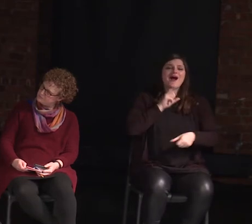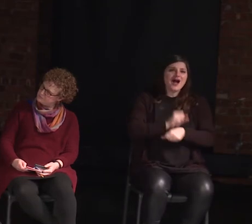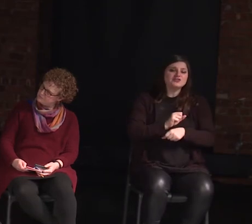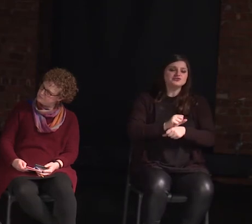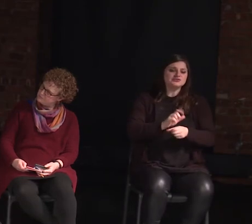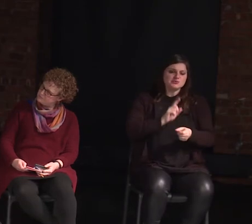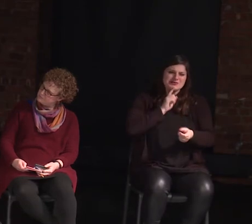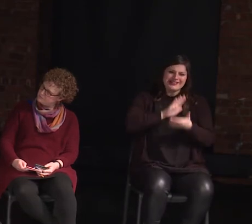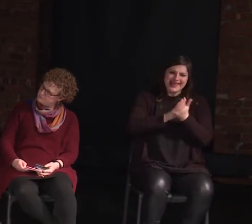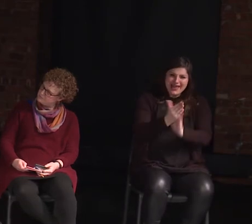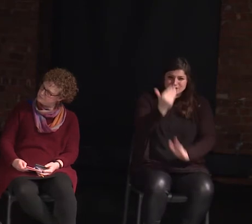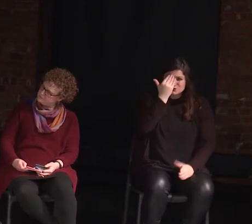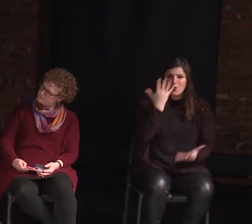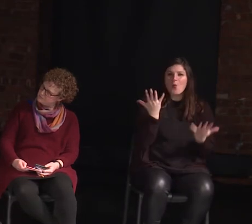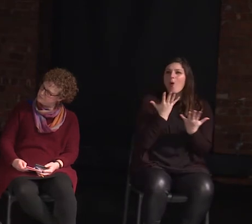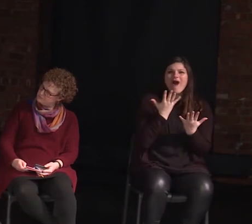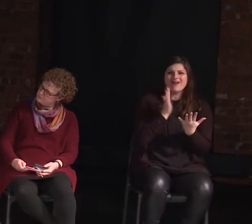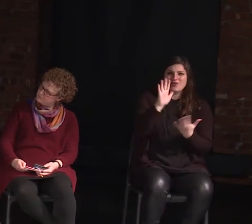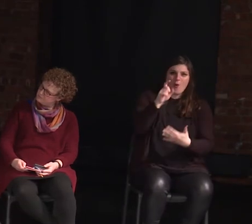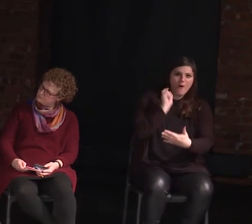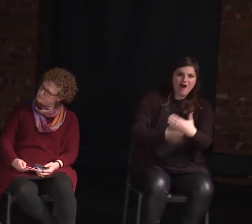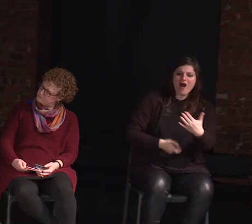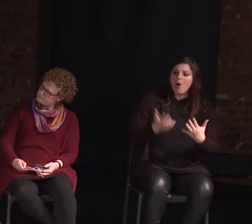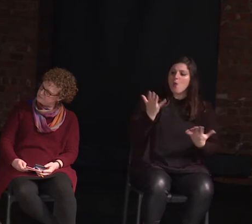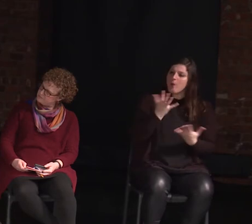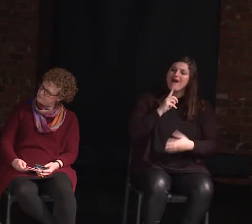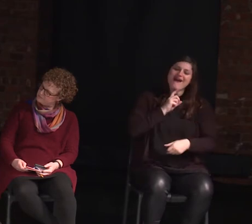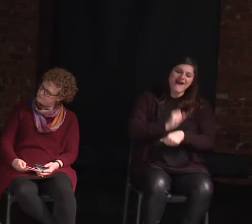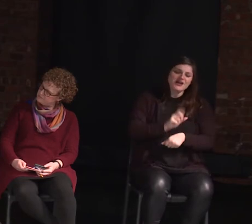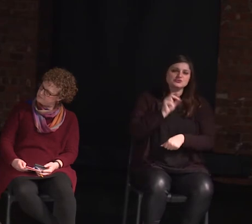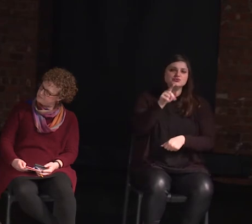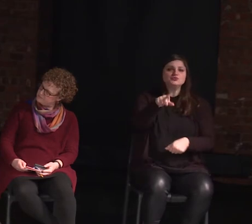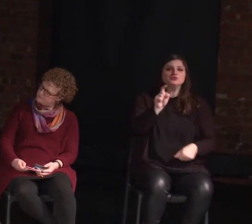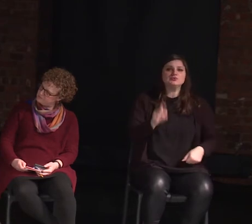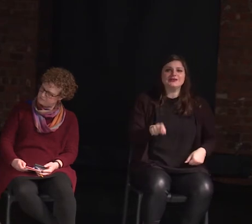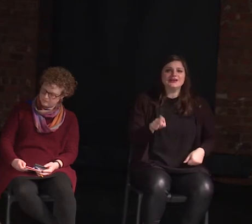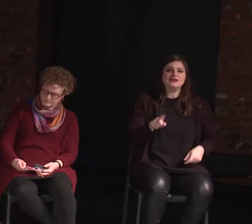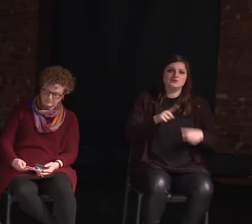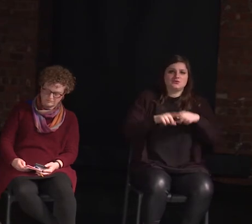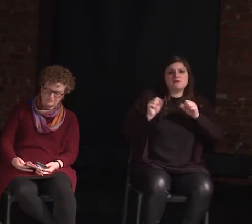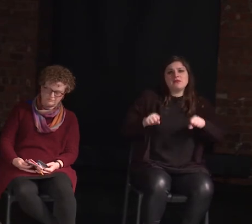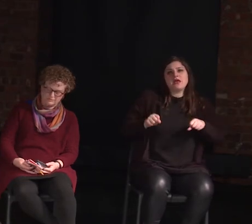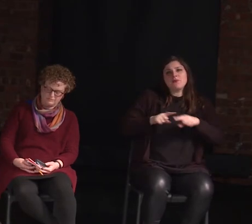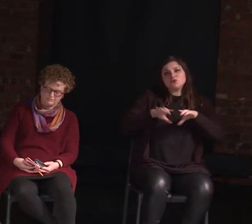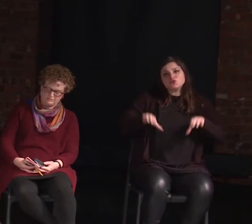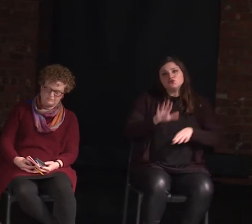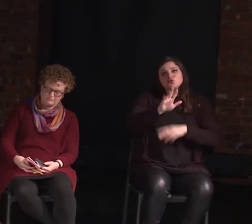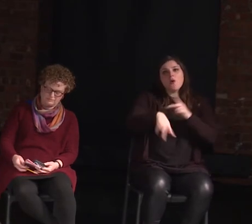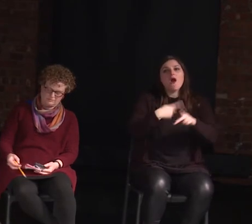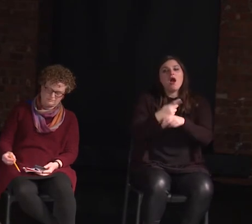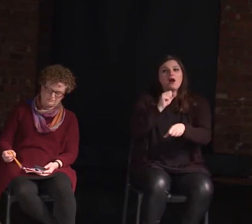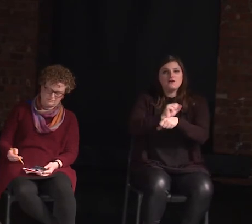Know what it is that you need to do the work that you're doing, to really thrive artistically